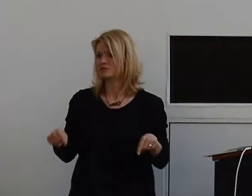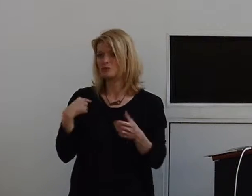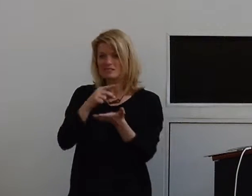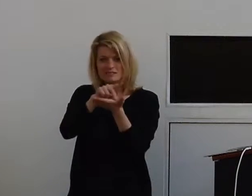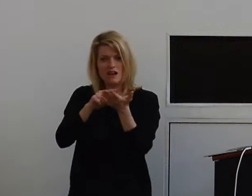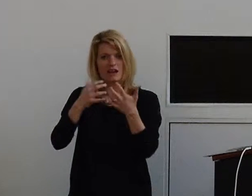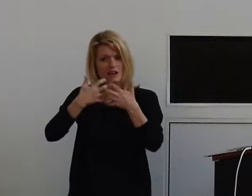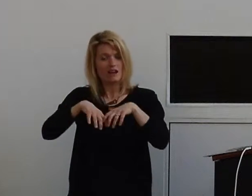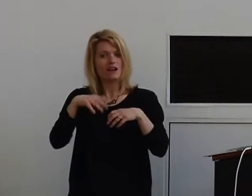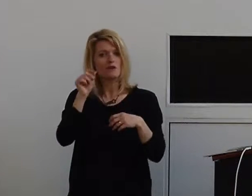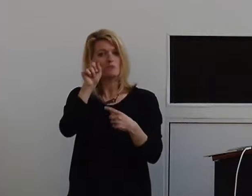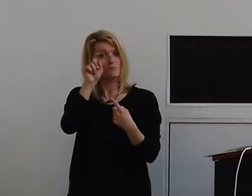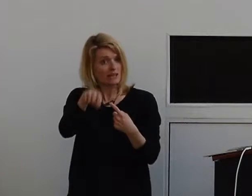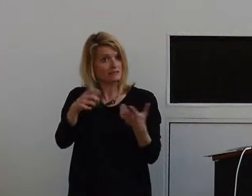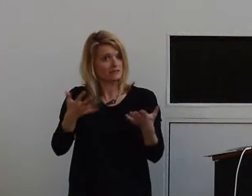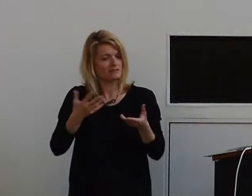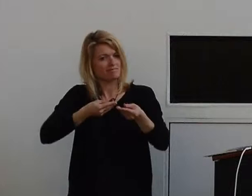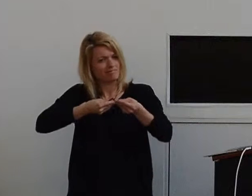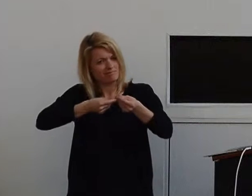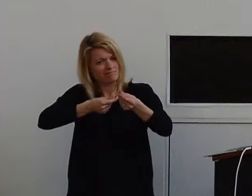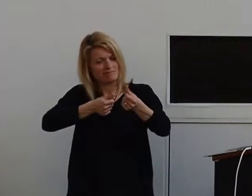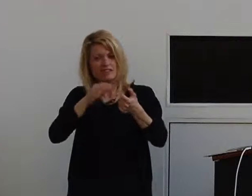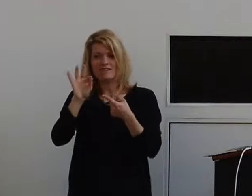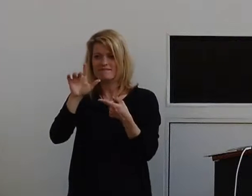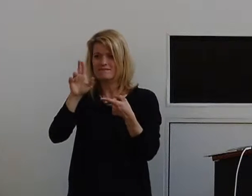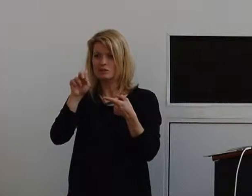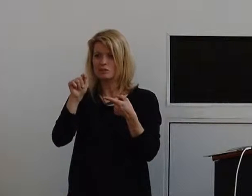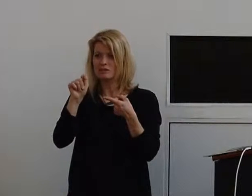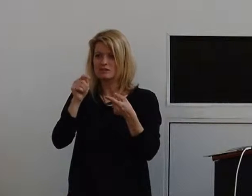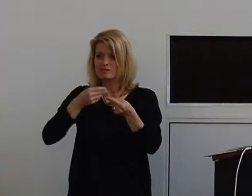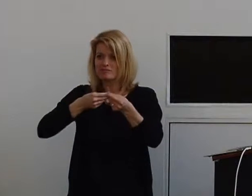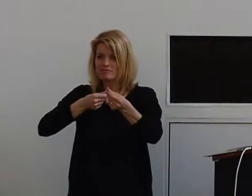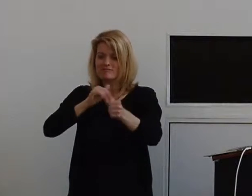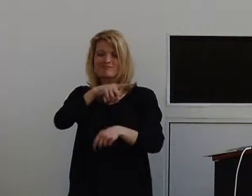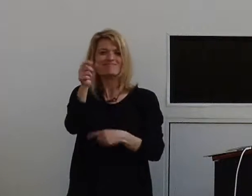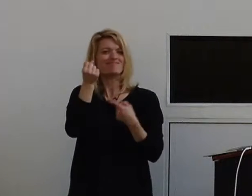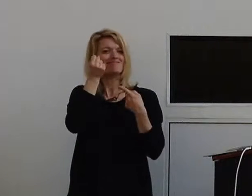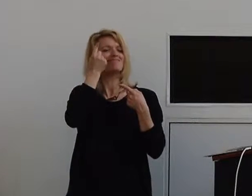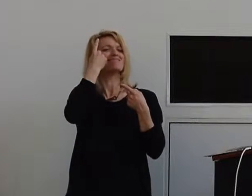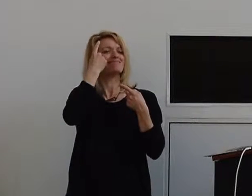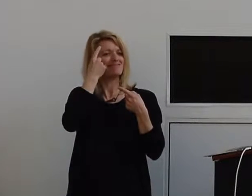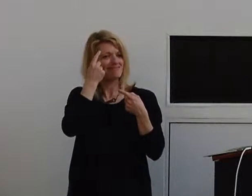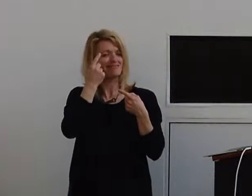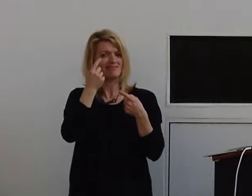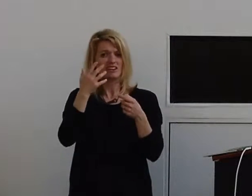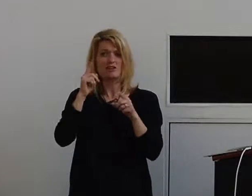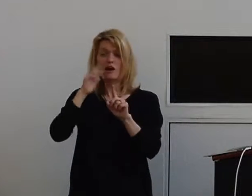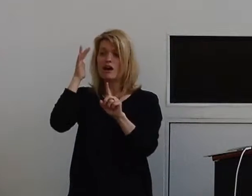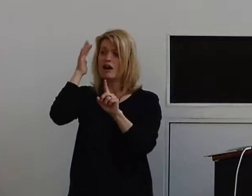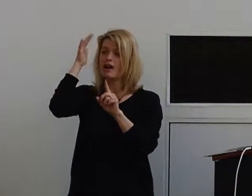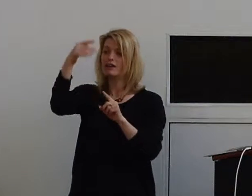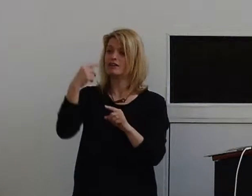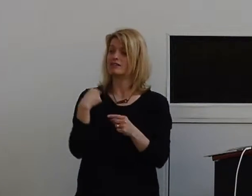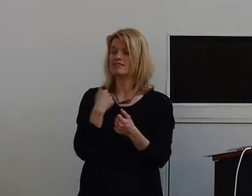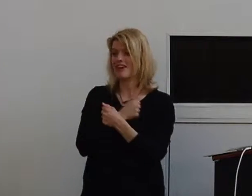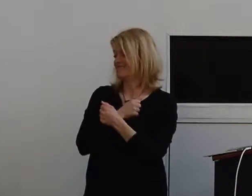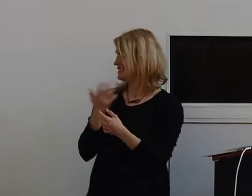We must initiate the design, and we are starting it here. We must create a way for signing in 3D data to be represented fluently,